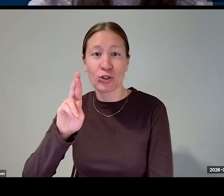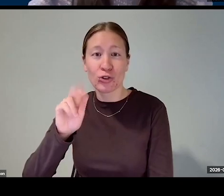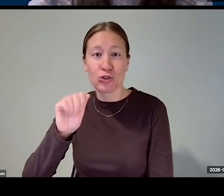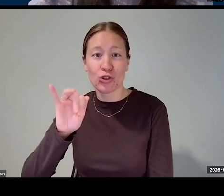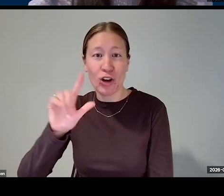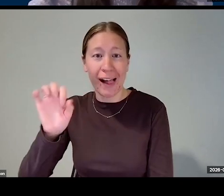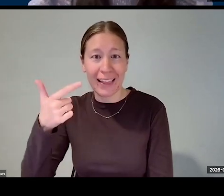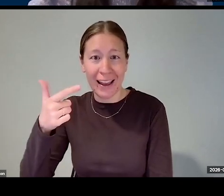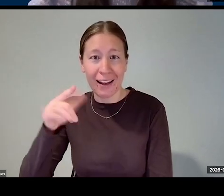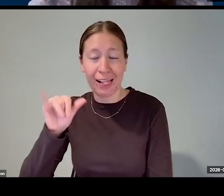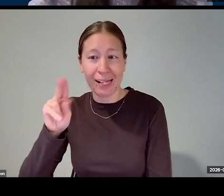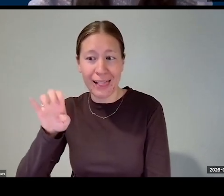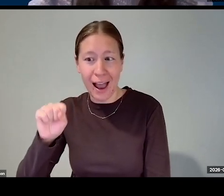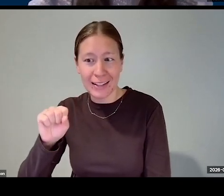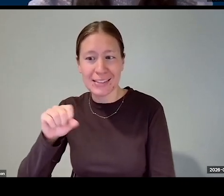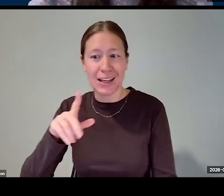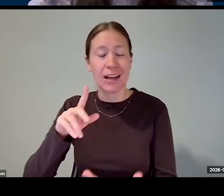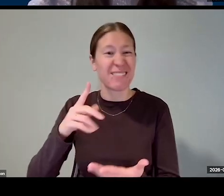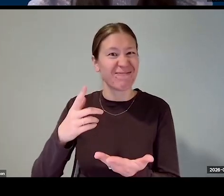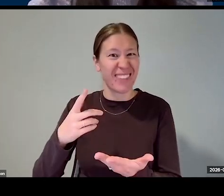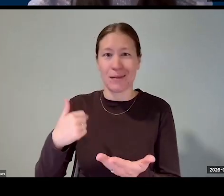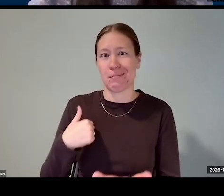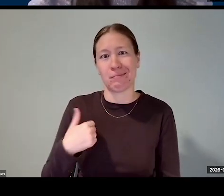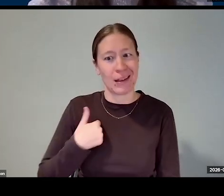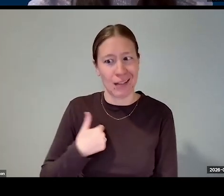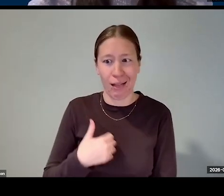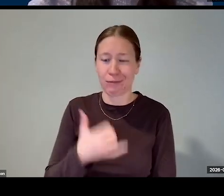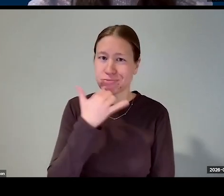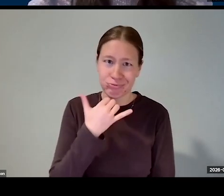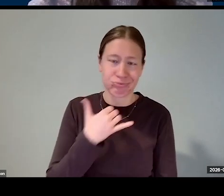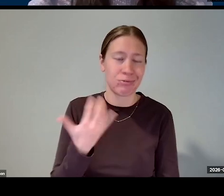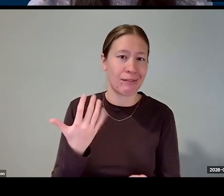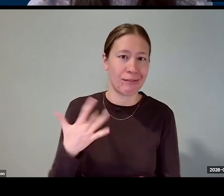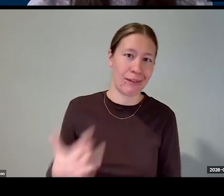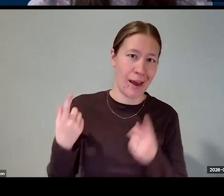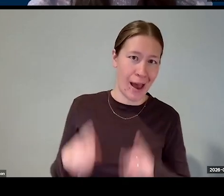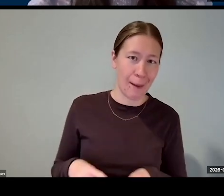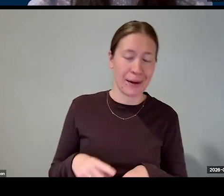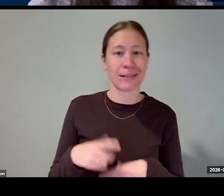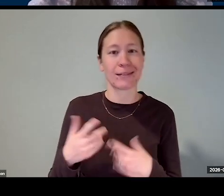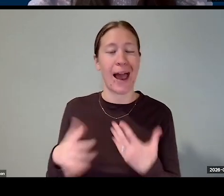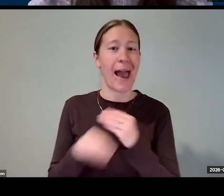It's just extra blank space that you entered. If I click on the issue in Grackle, it will take me